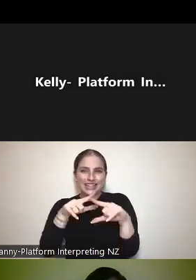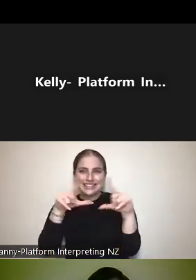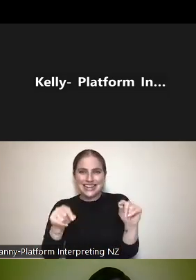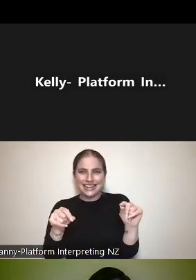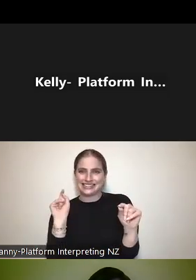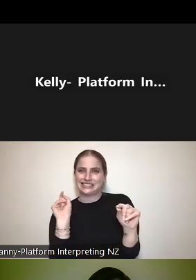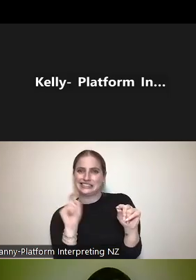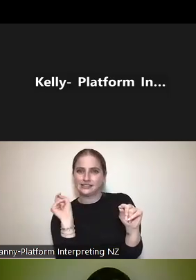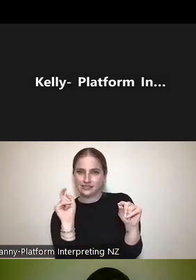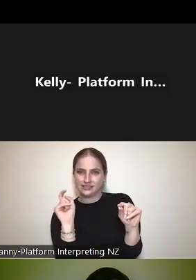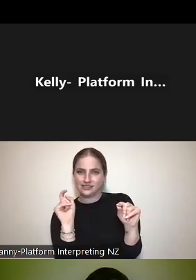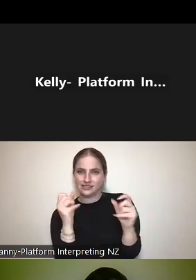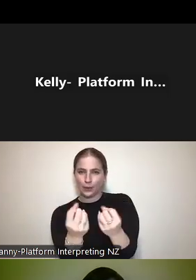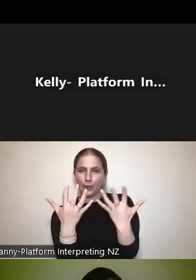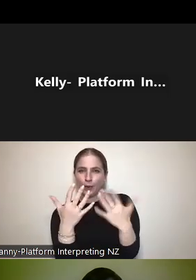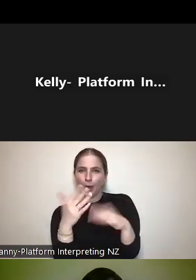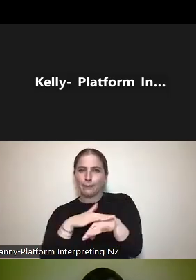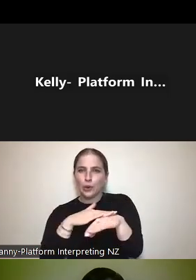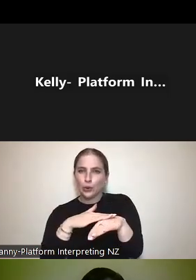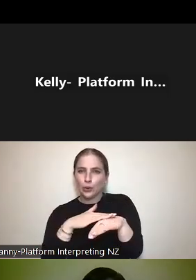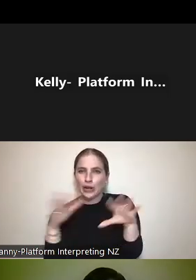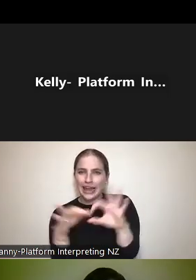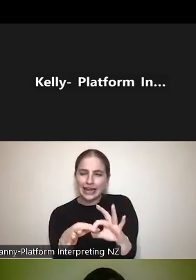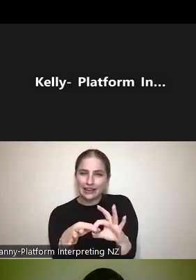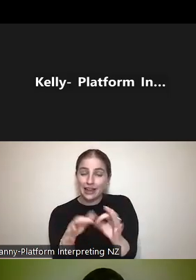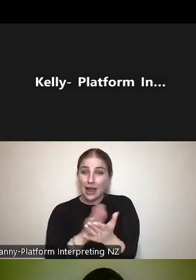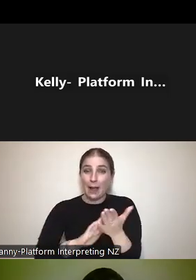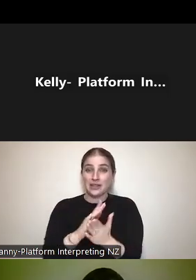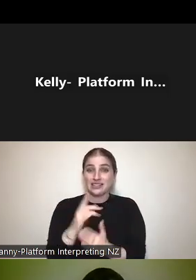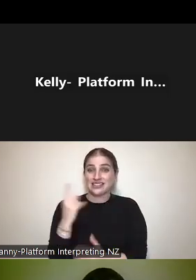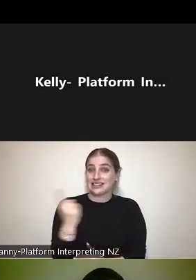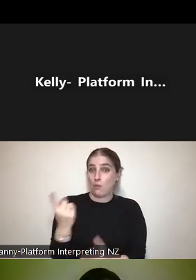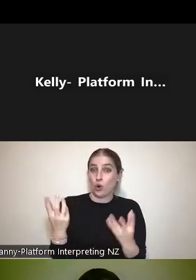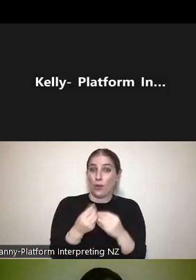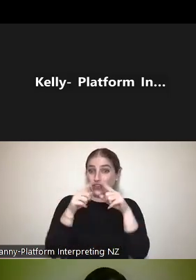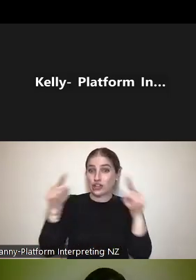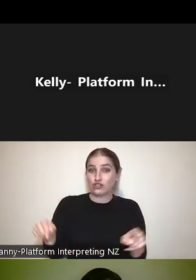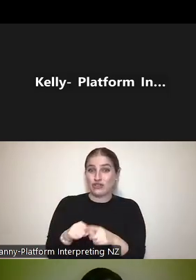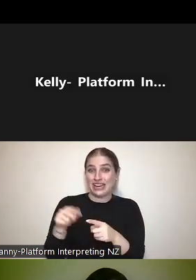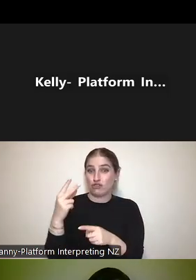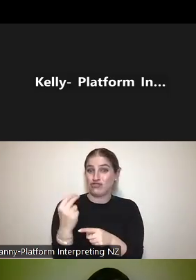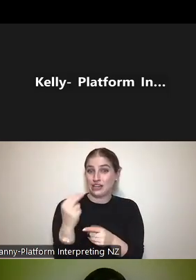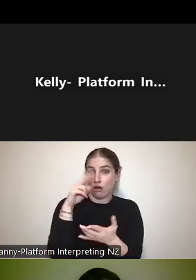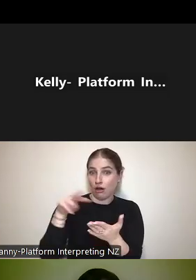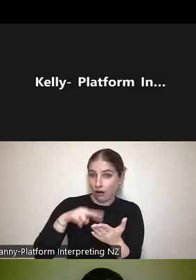what that does for a screen reader is it brings up a list of all of those links, but it'll just say, click here, click here, click here, book now,